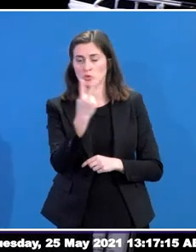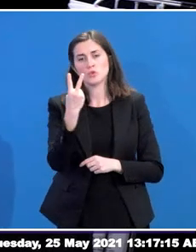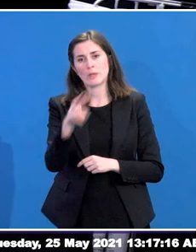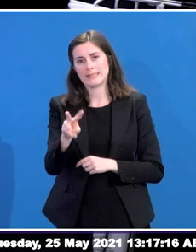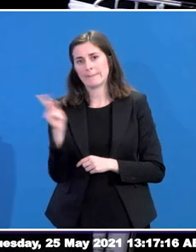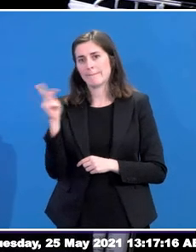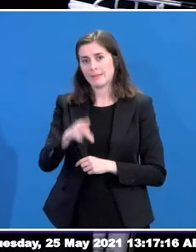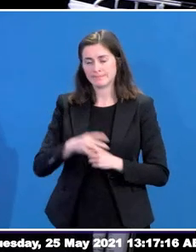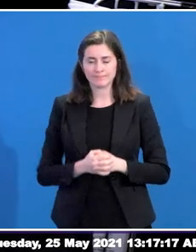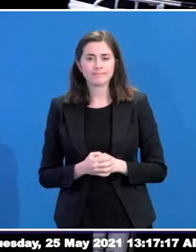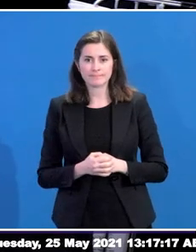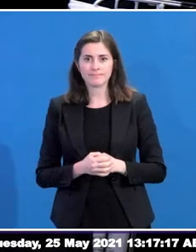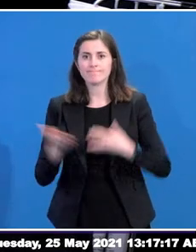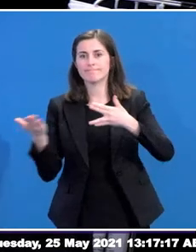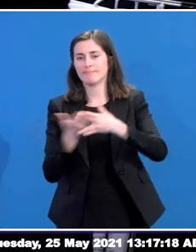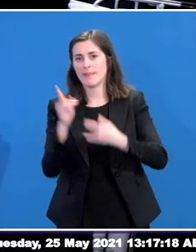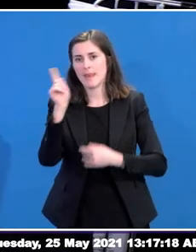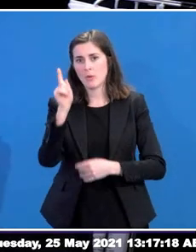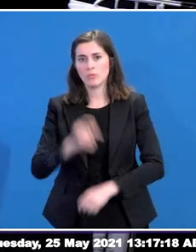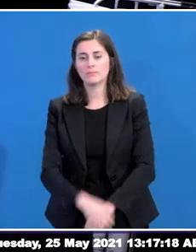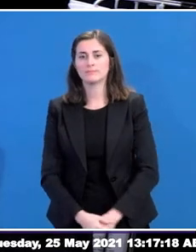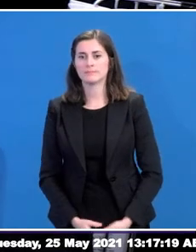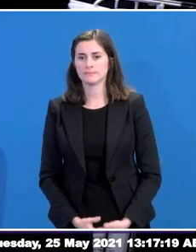The Royal Commission is adjourned.